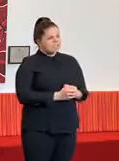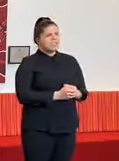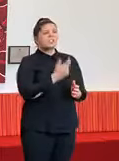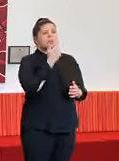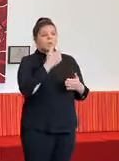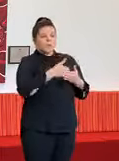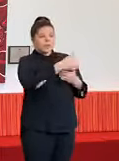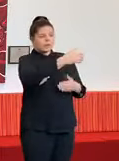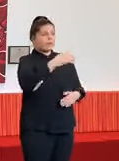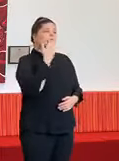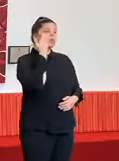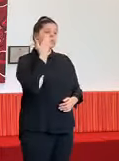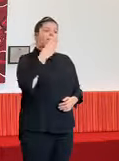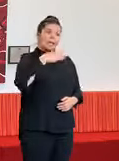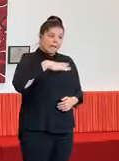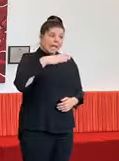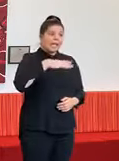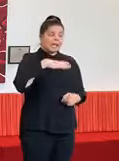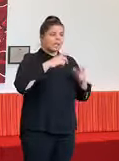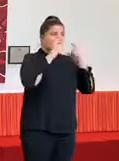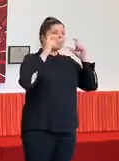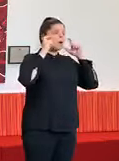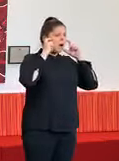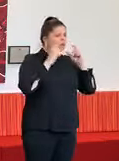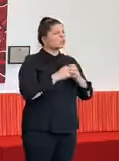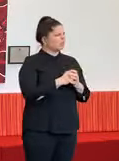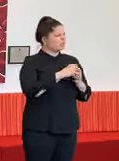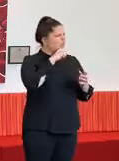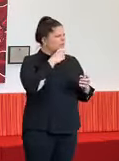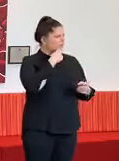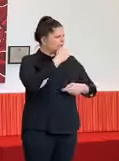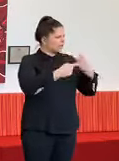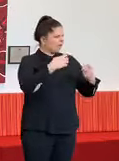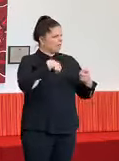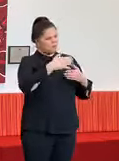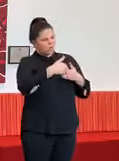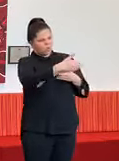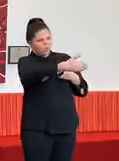would be as a need for a strong conversation about how to fit a mask